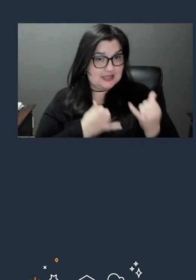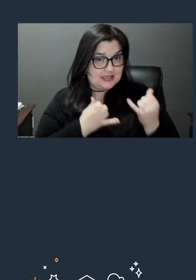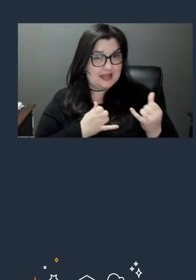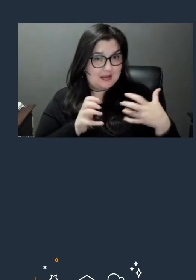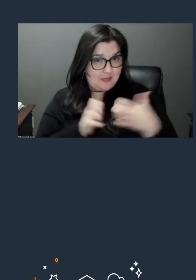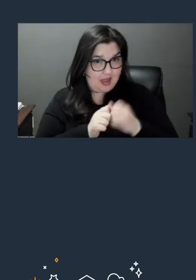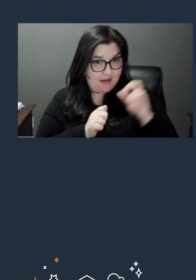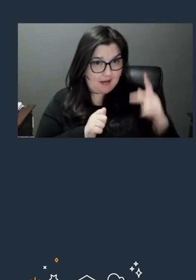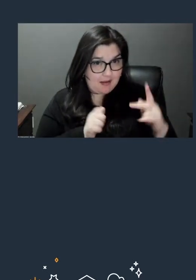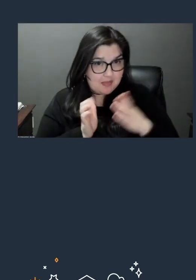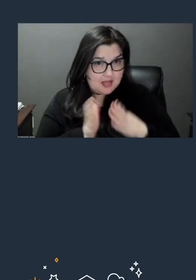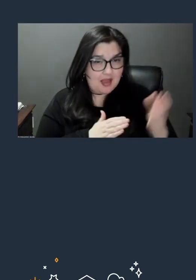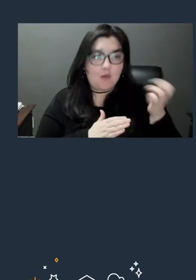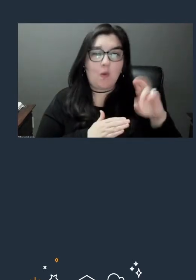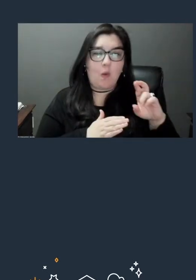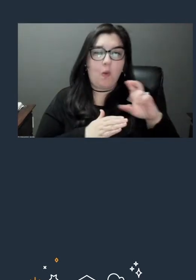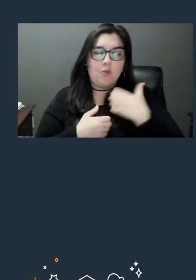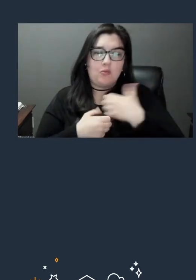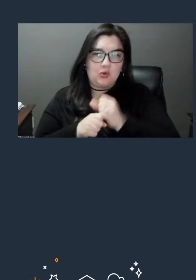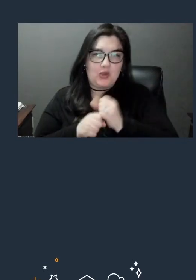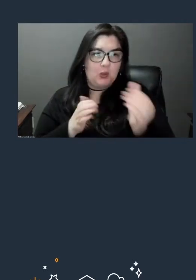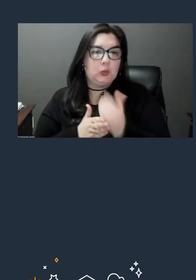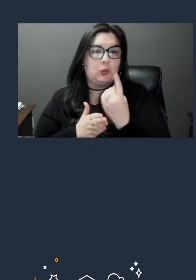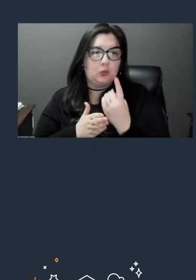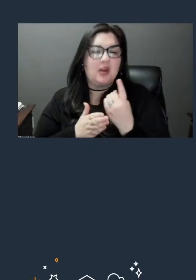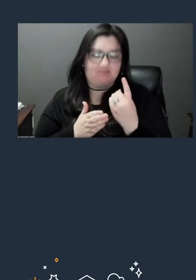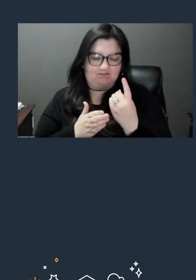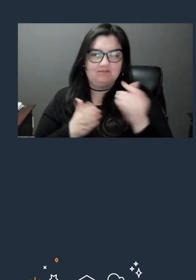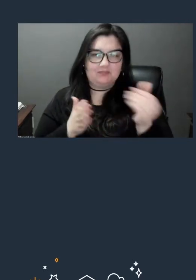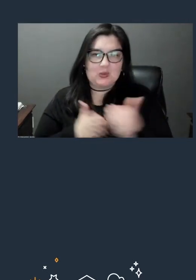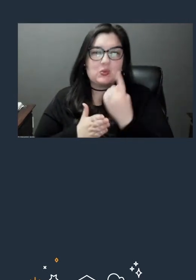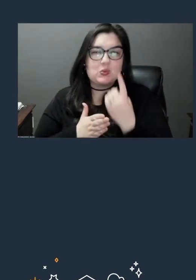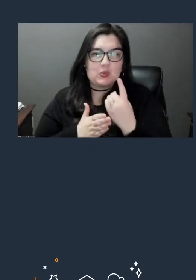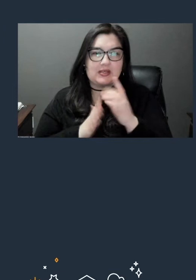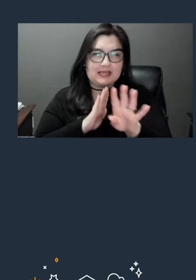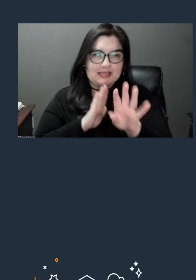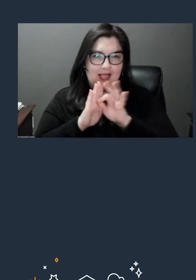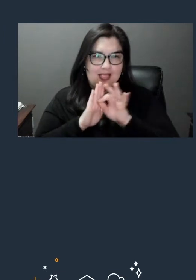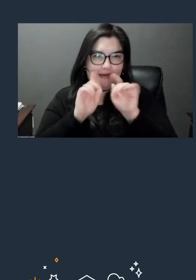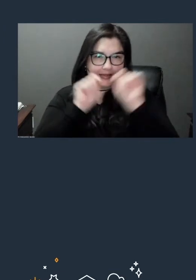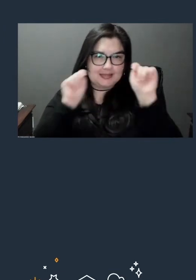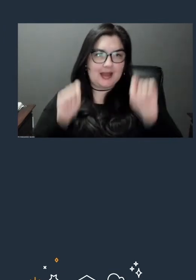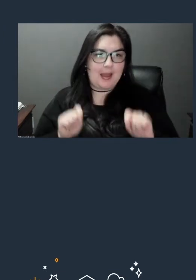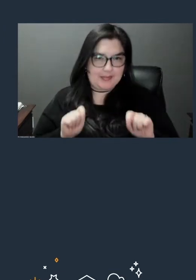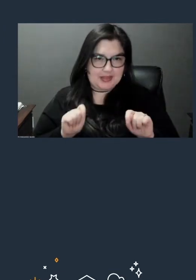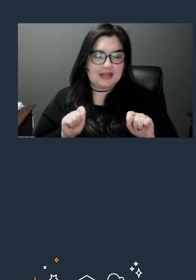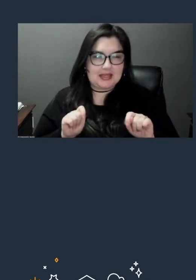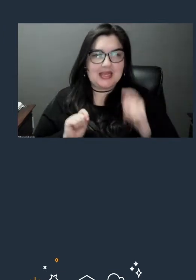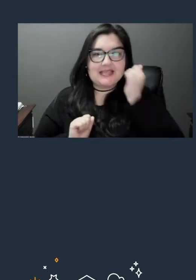I'm going to create a new backup plan here. So I'll just select a template. I'm gonna choose a daily backup template.